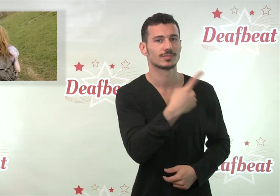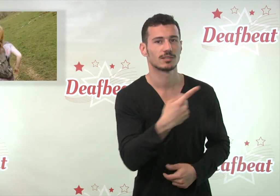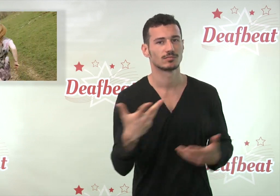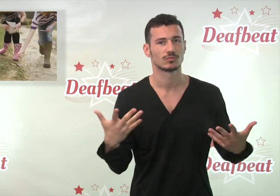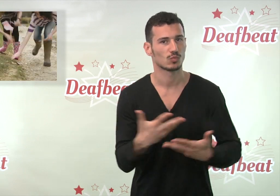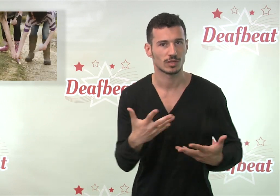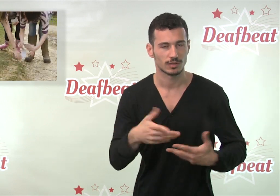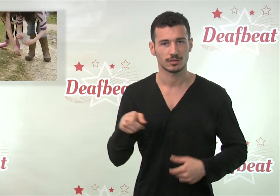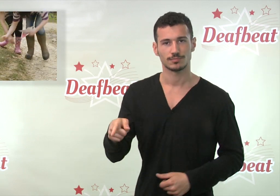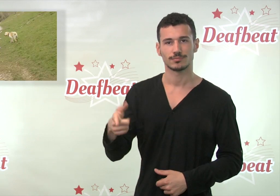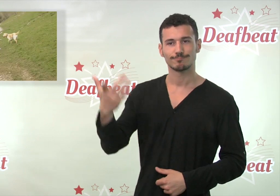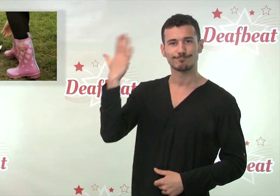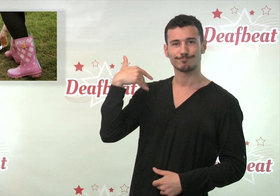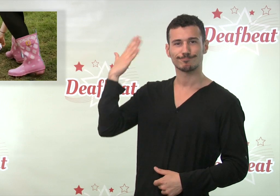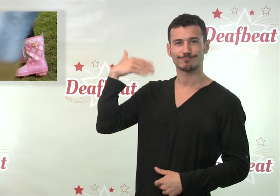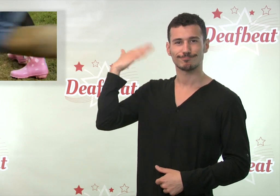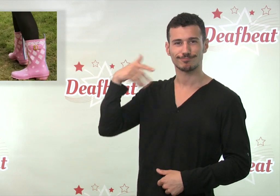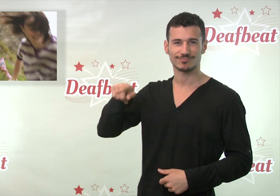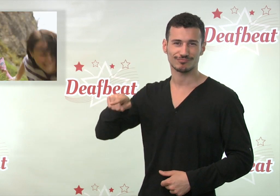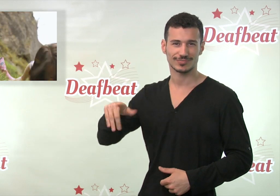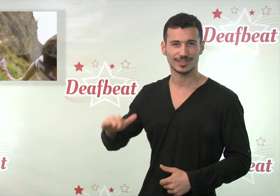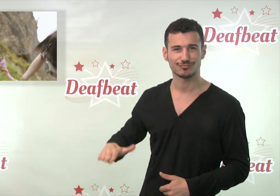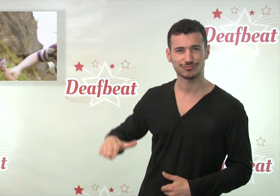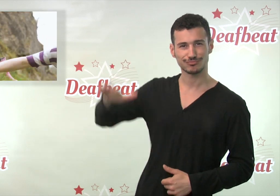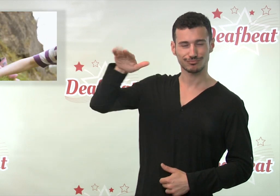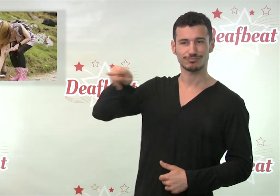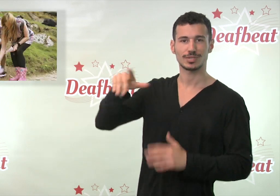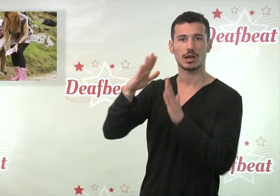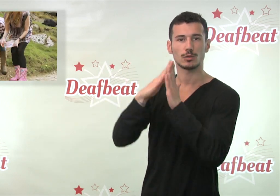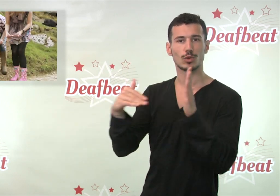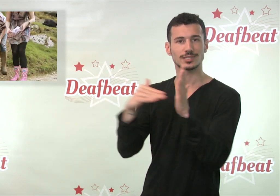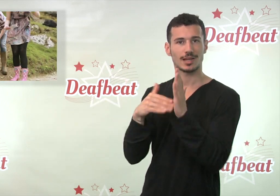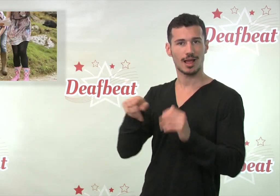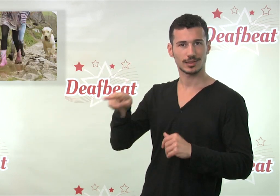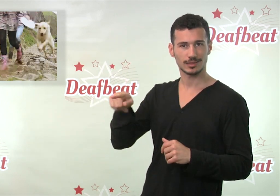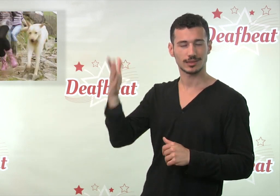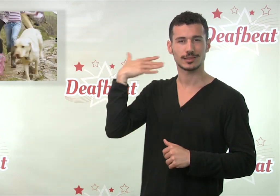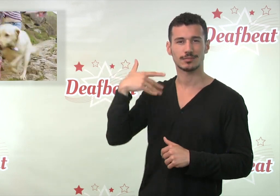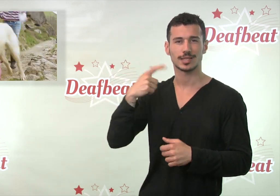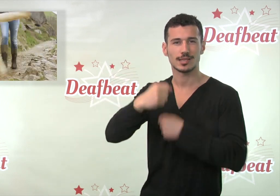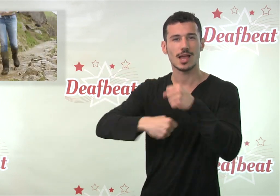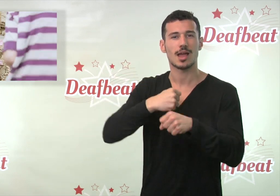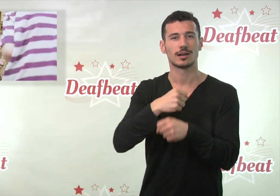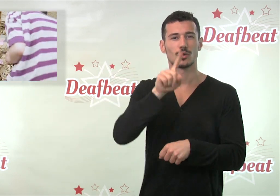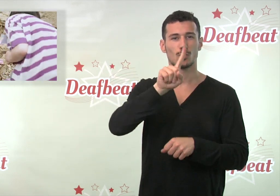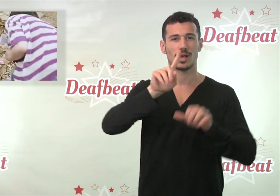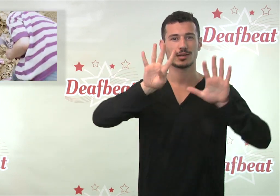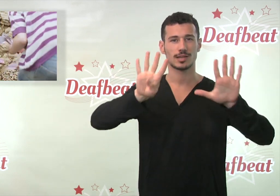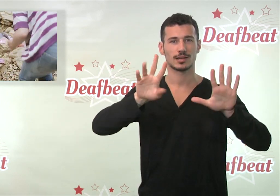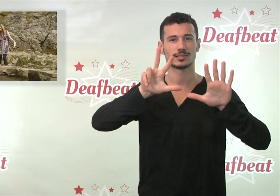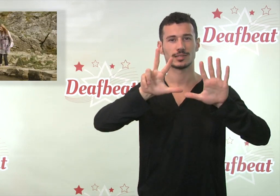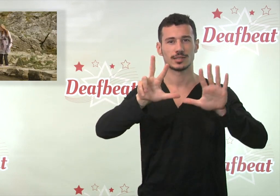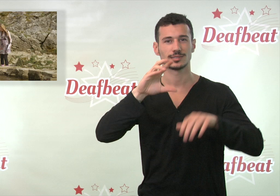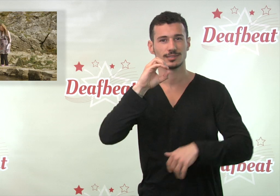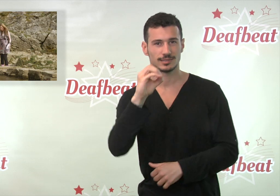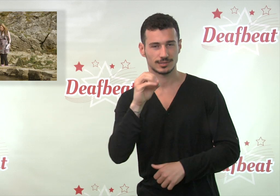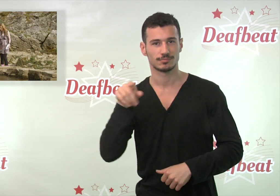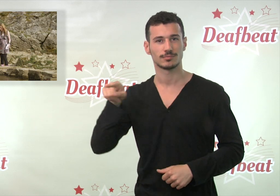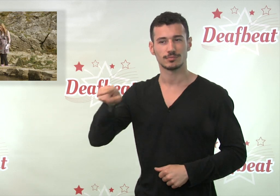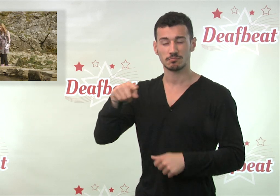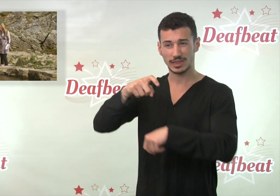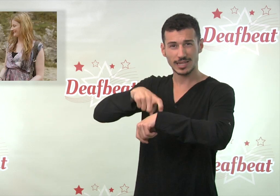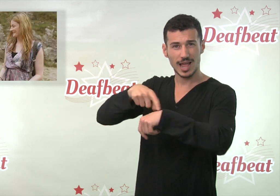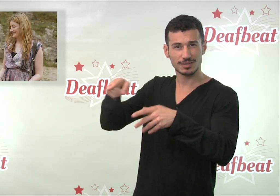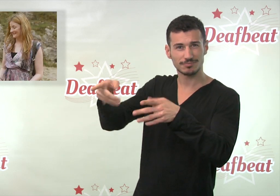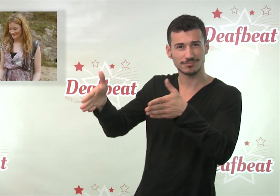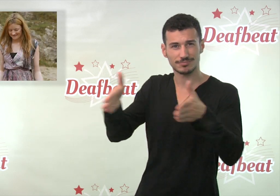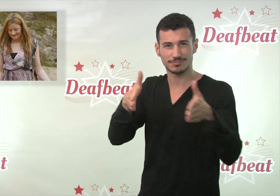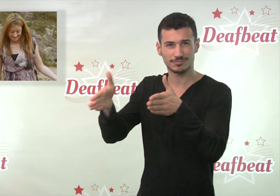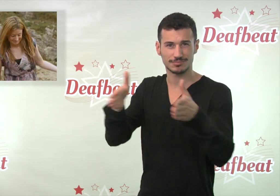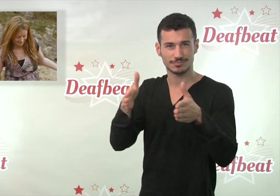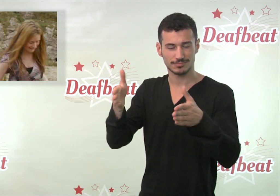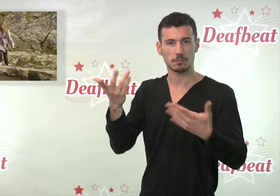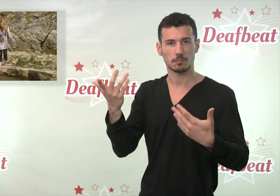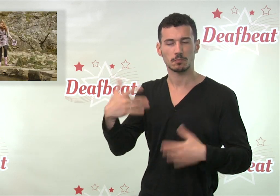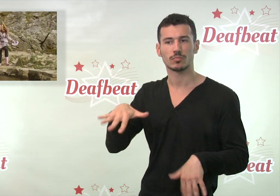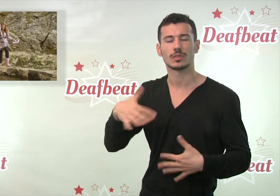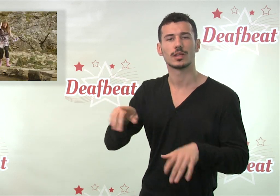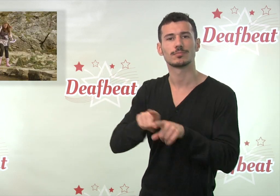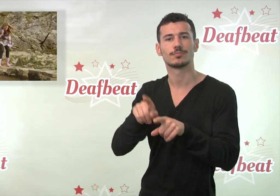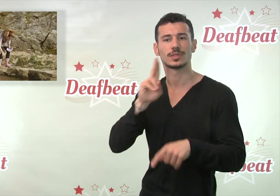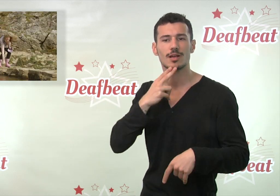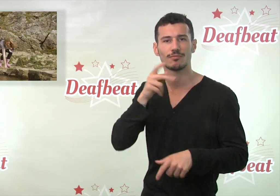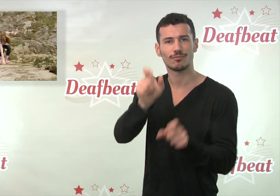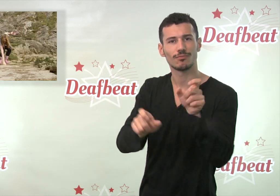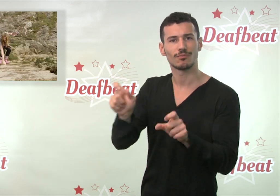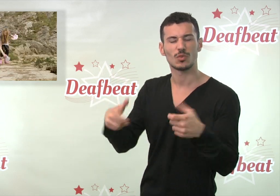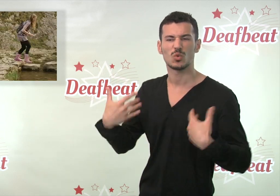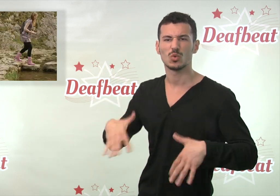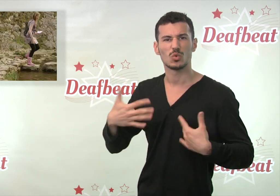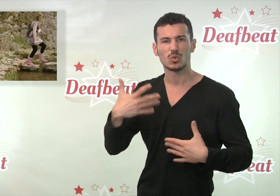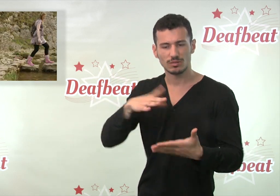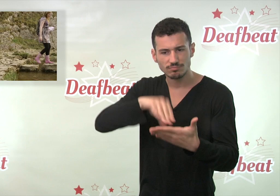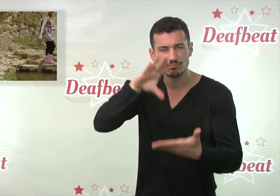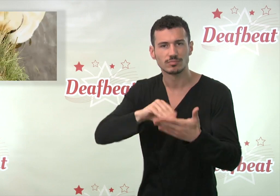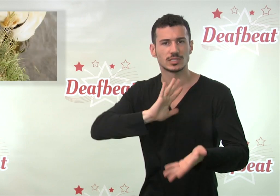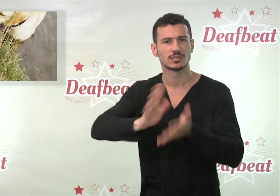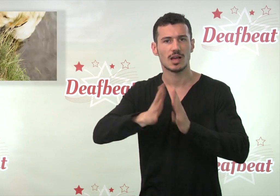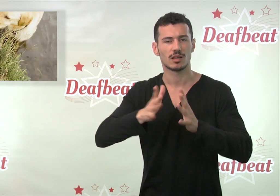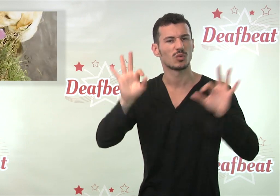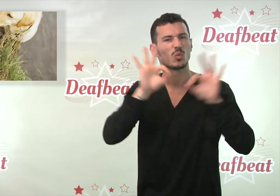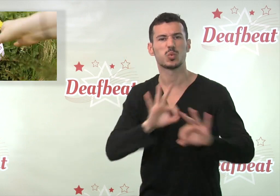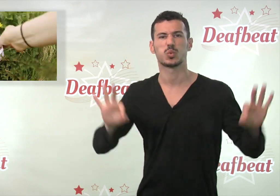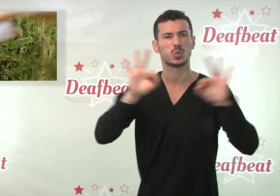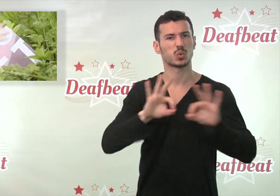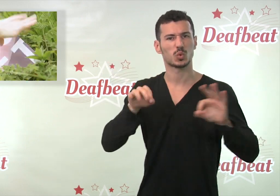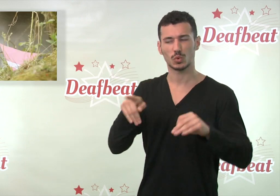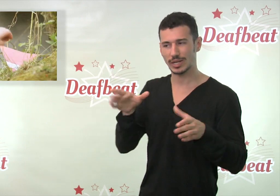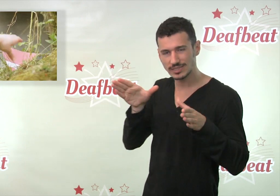she said she grew up in New Zealand during the 1980’s when Deaf children was discouraged